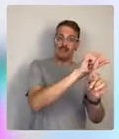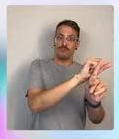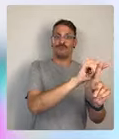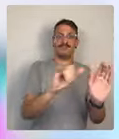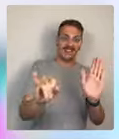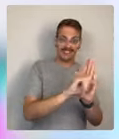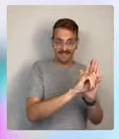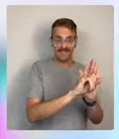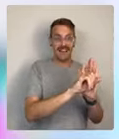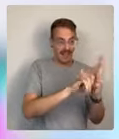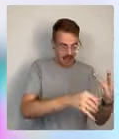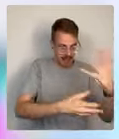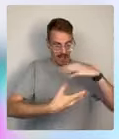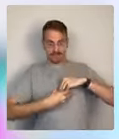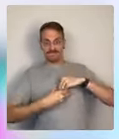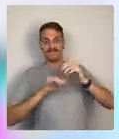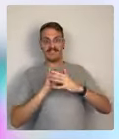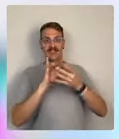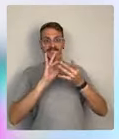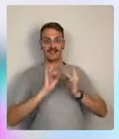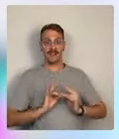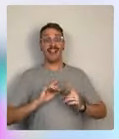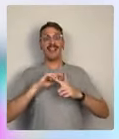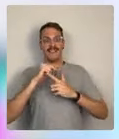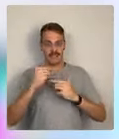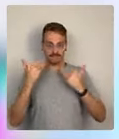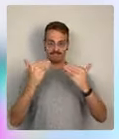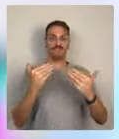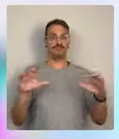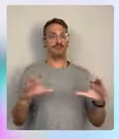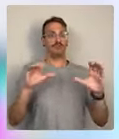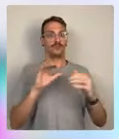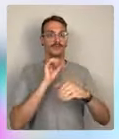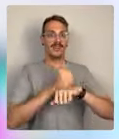you have to figure out how to capture and identify and ingest that data and then take action on that data.